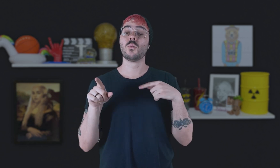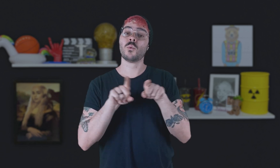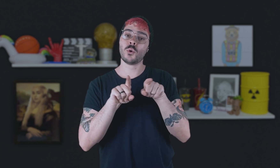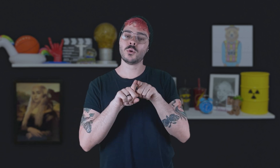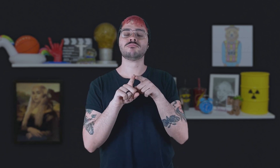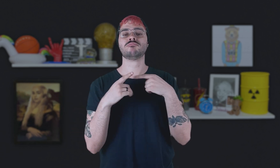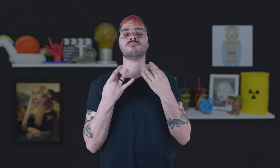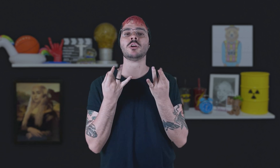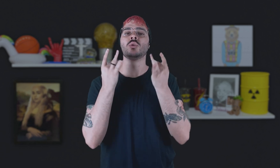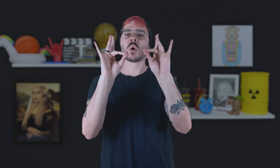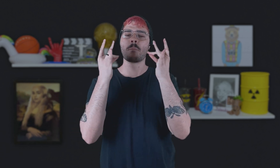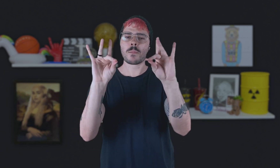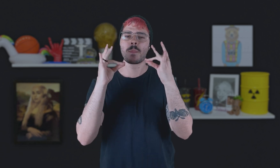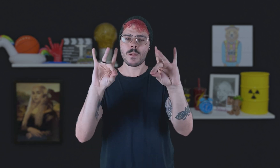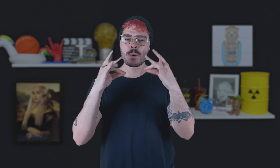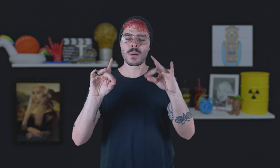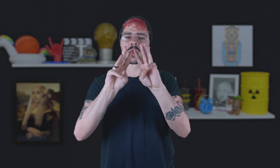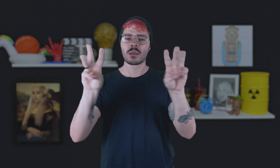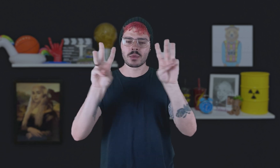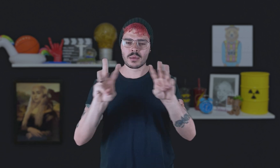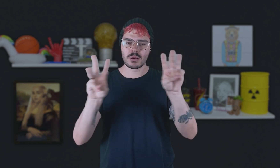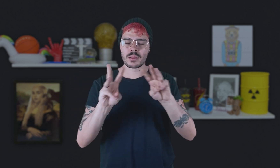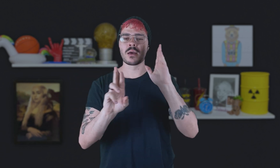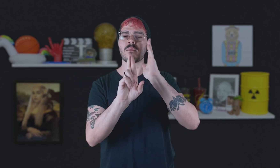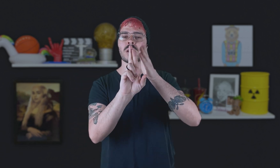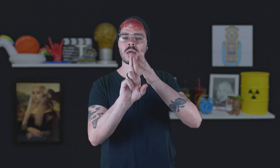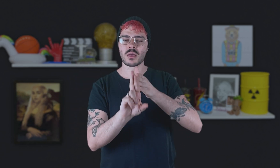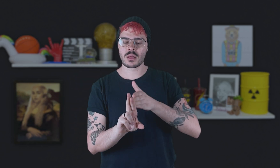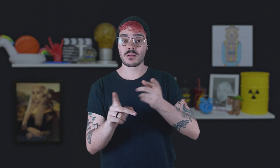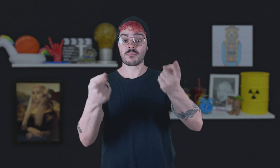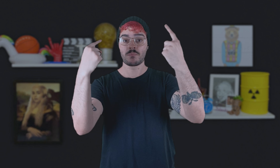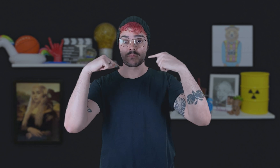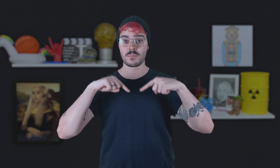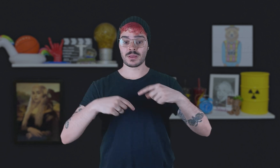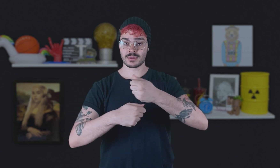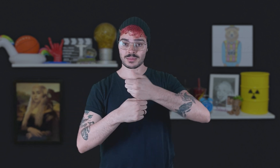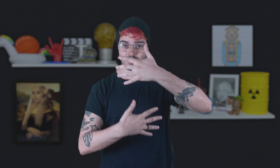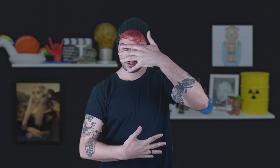I left the links to the bibliographic references in the description below